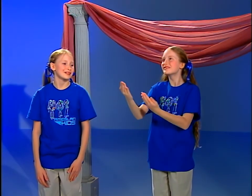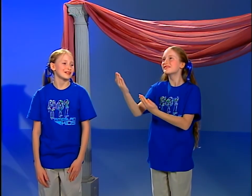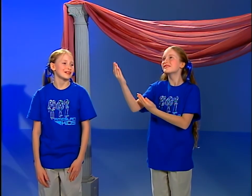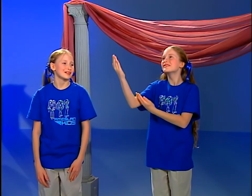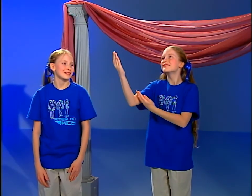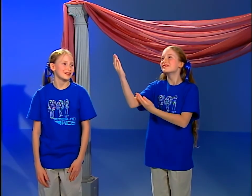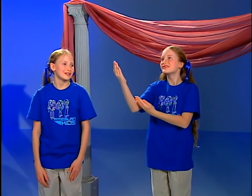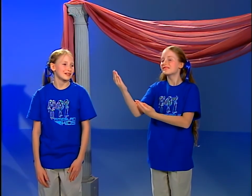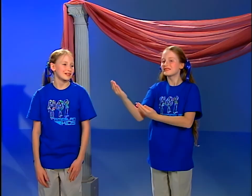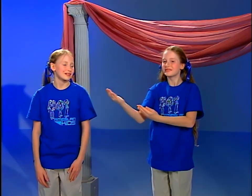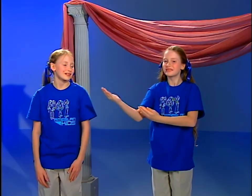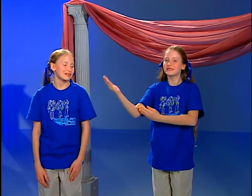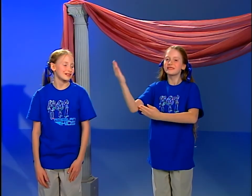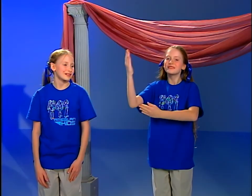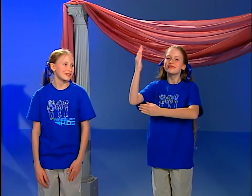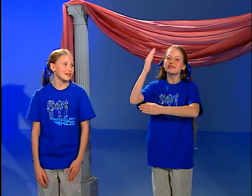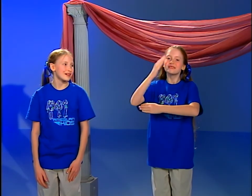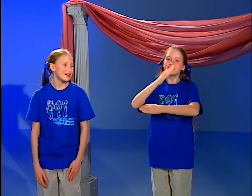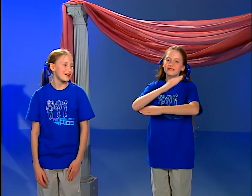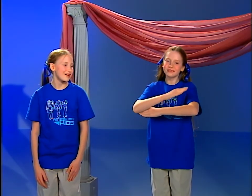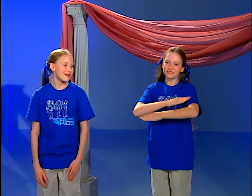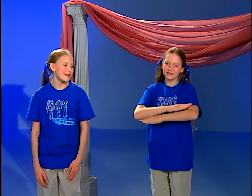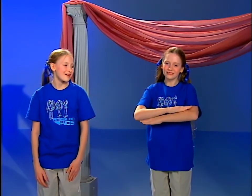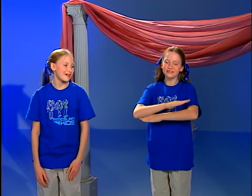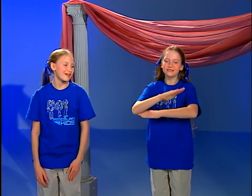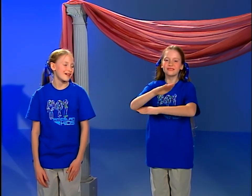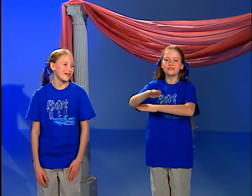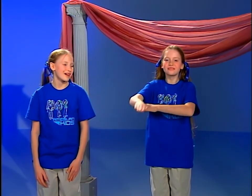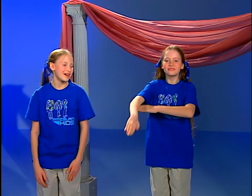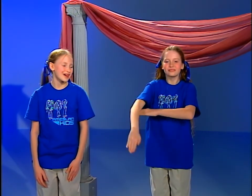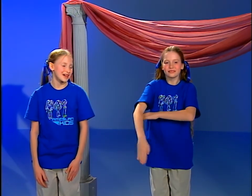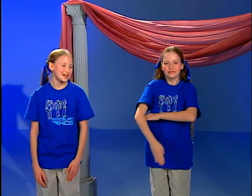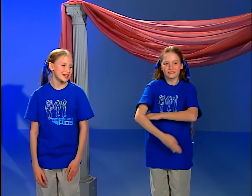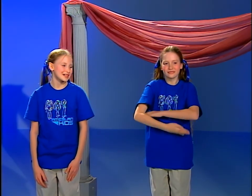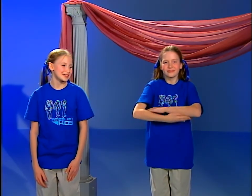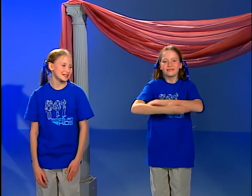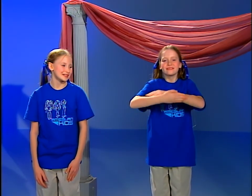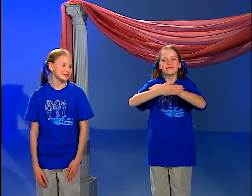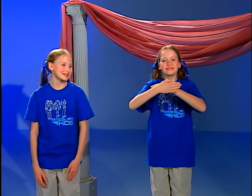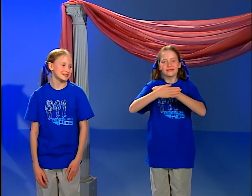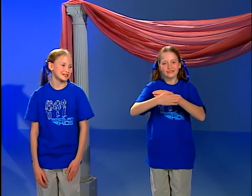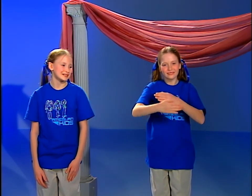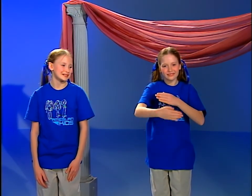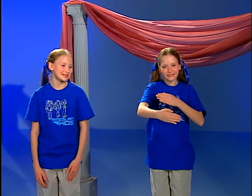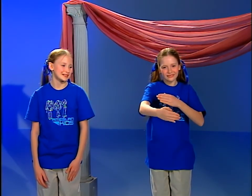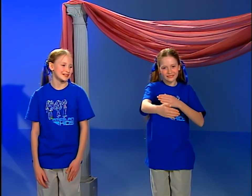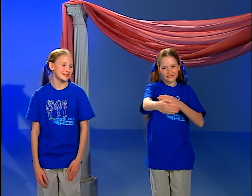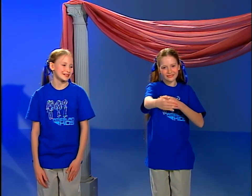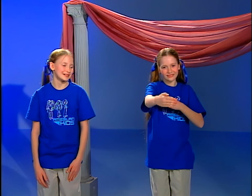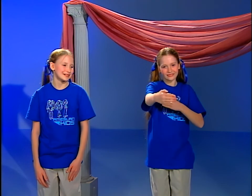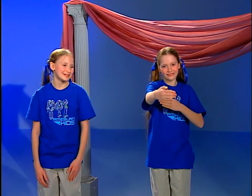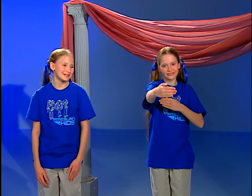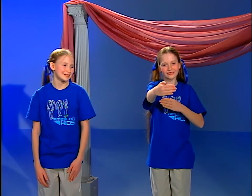I'D WONDER WHY THEY'RE LYING. I'D THINK IT WAS WEIRD.